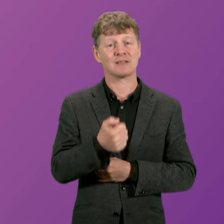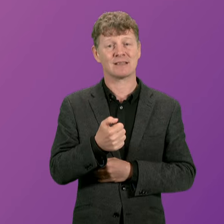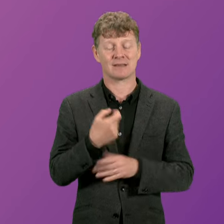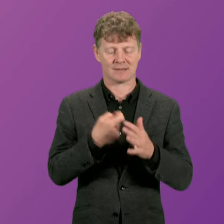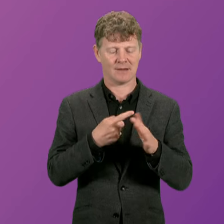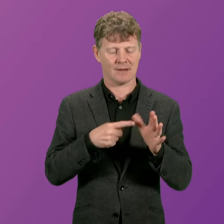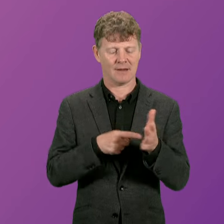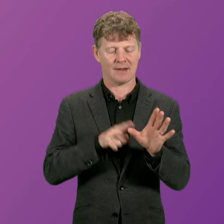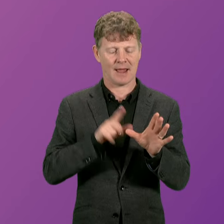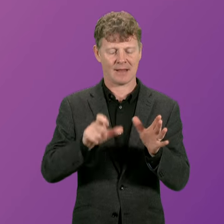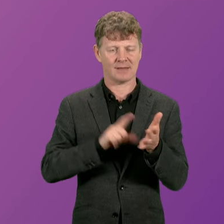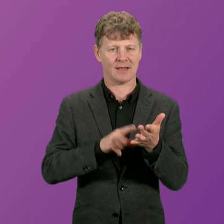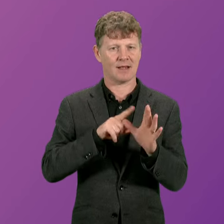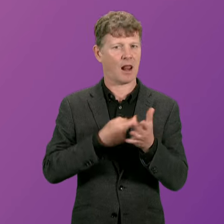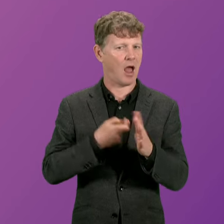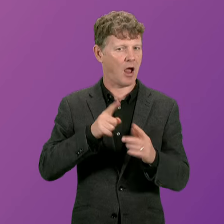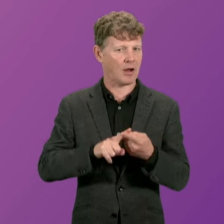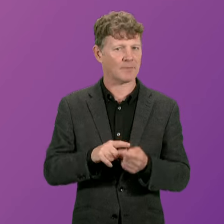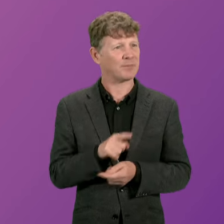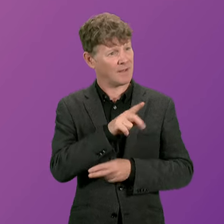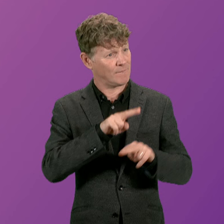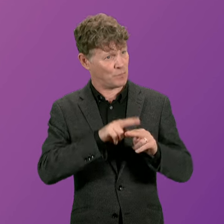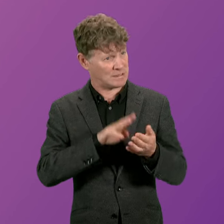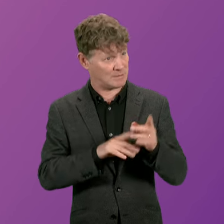To ask the First Minister whether he will provide an update on what